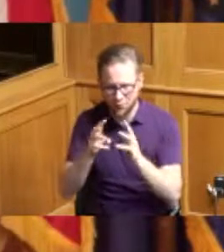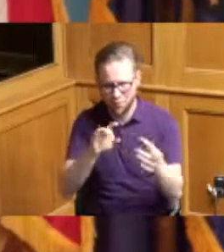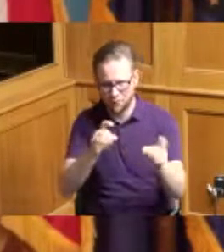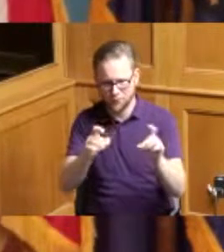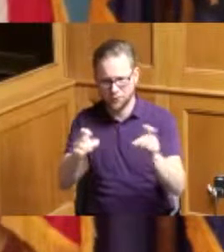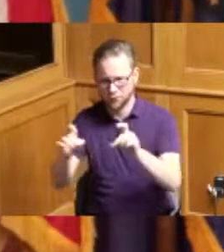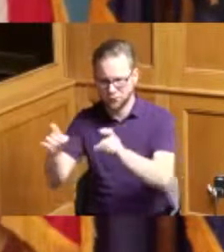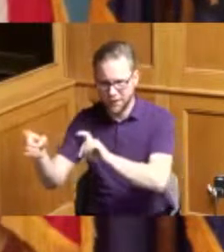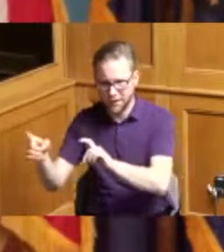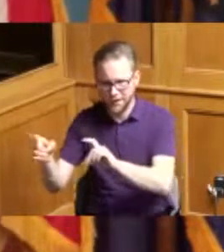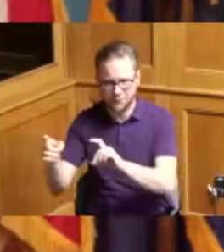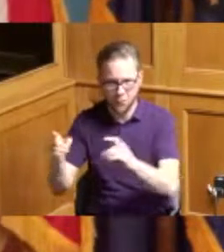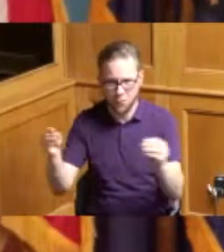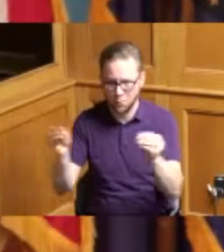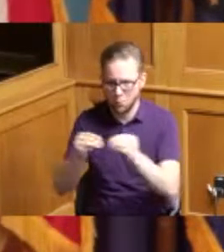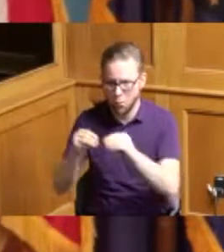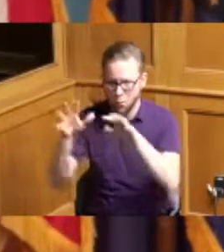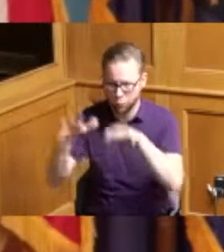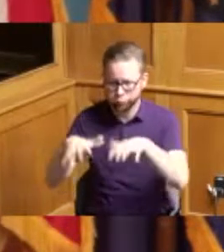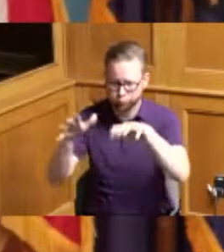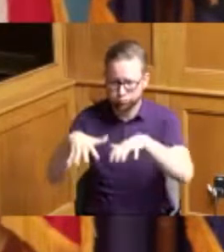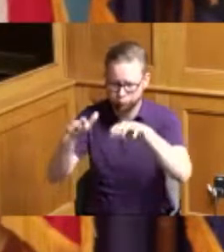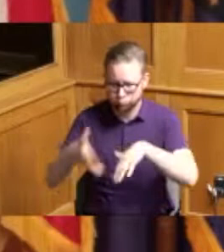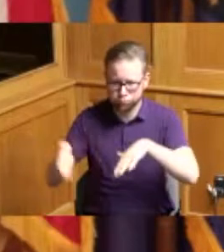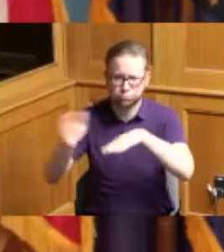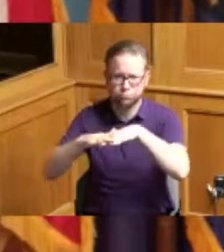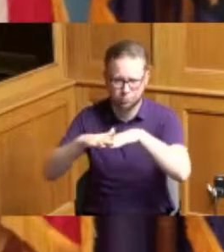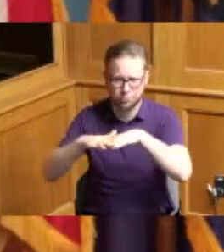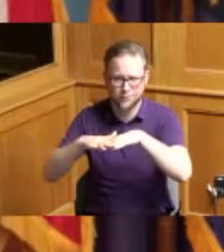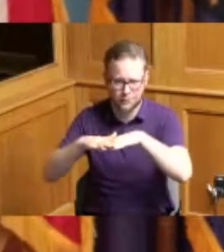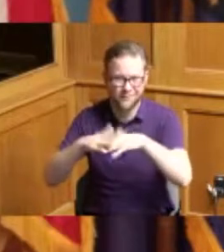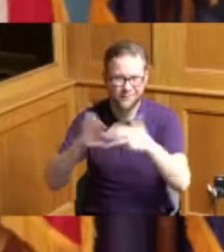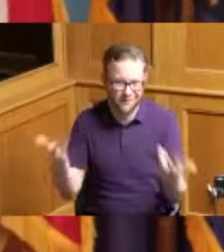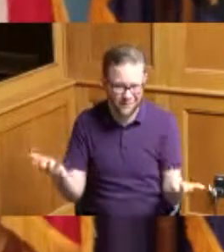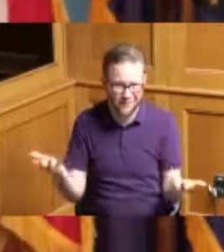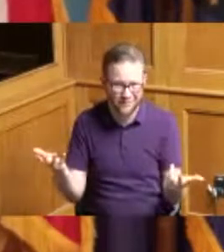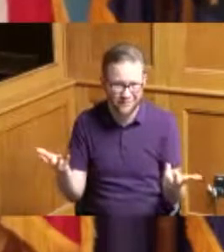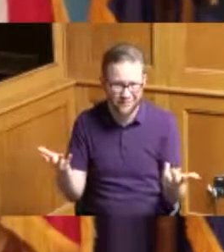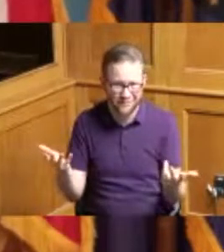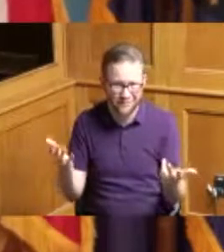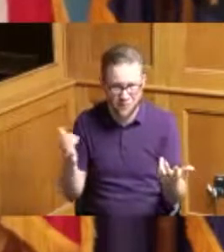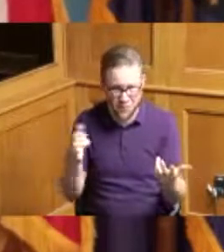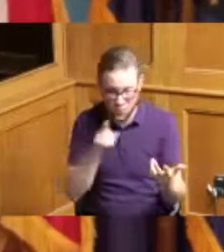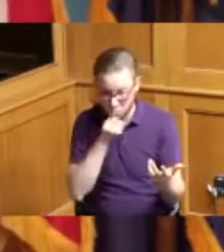than we normally would be getting in terms of our climate is changing so that could really really